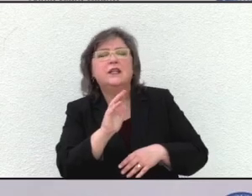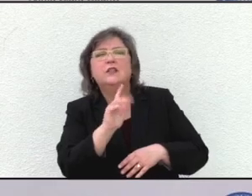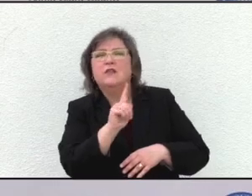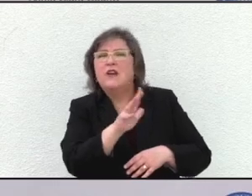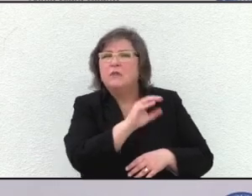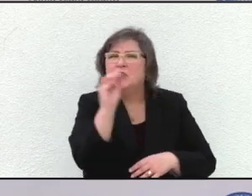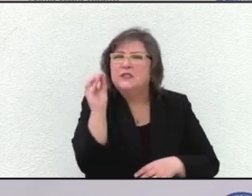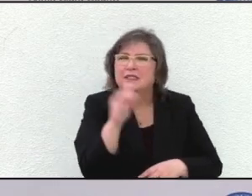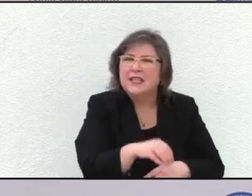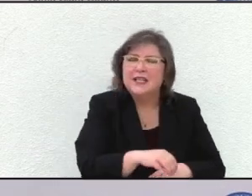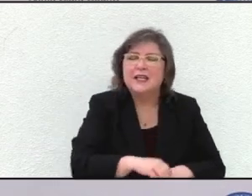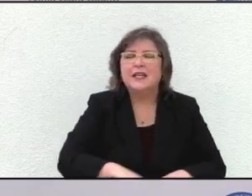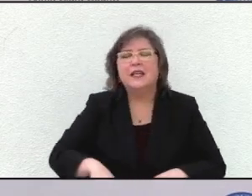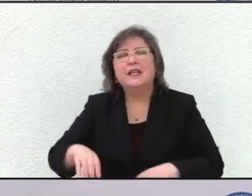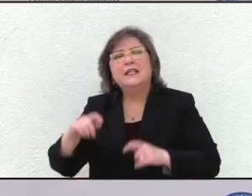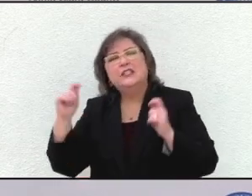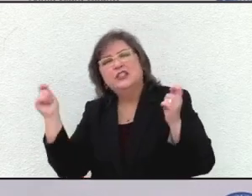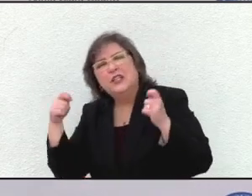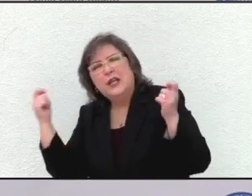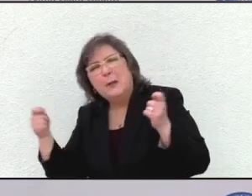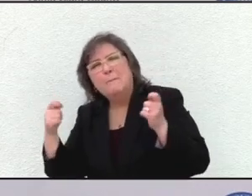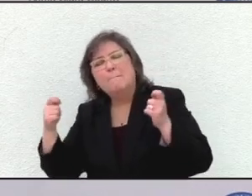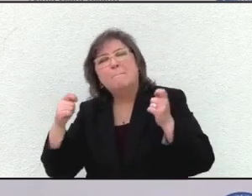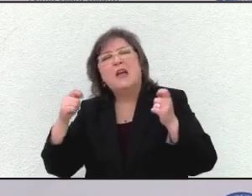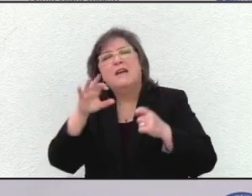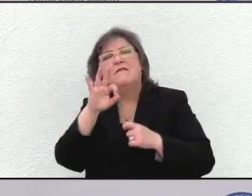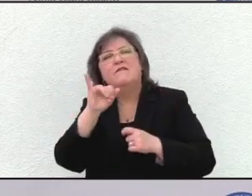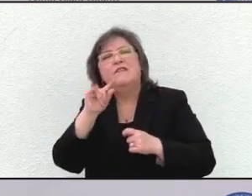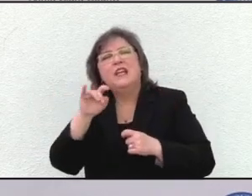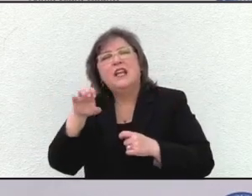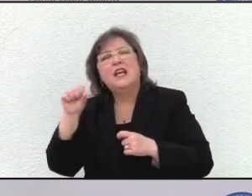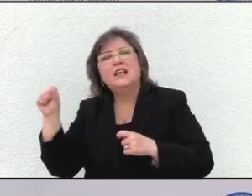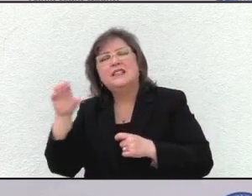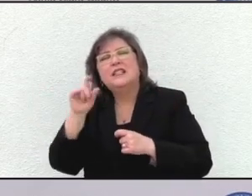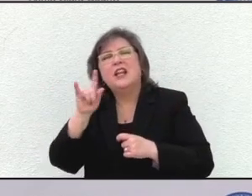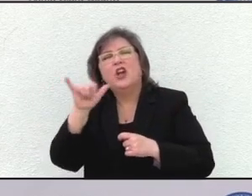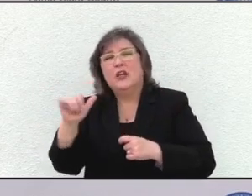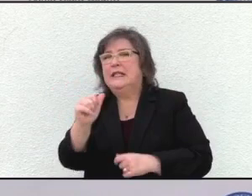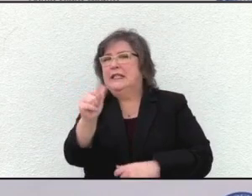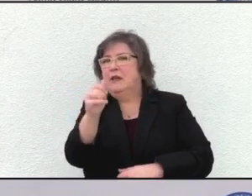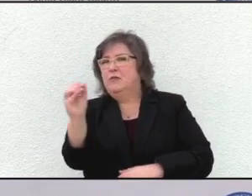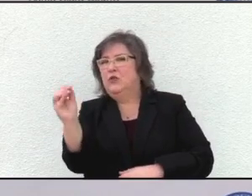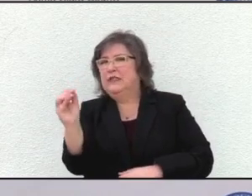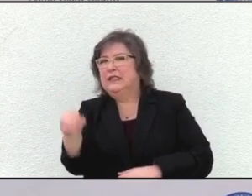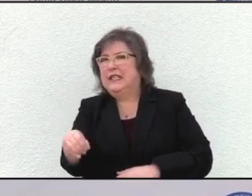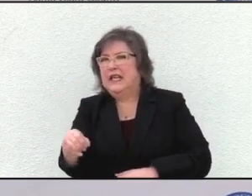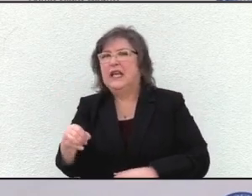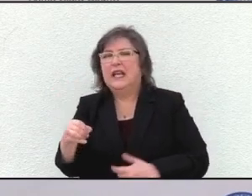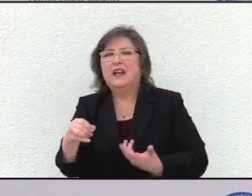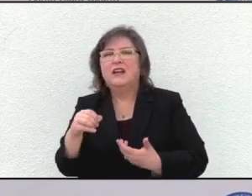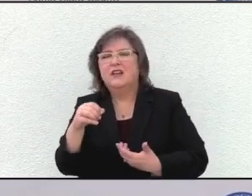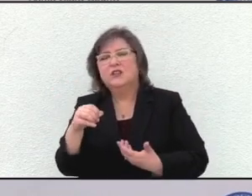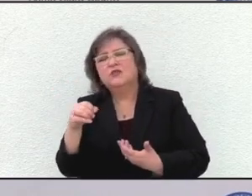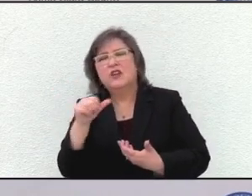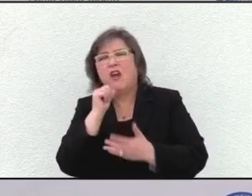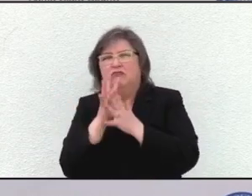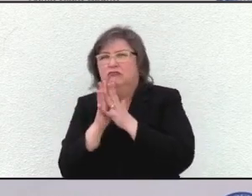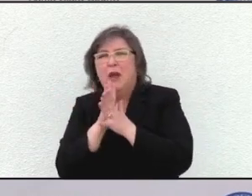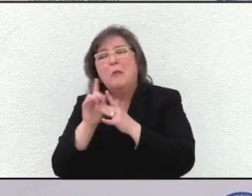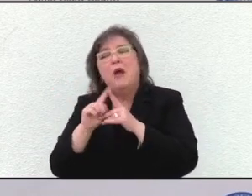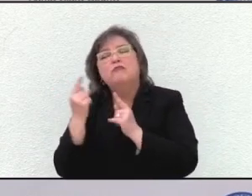centers at 10 percent capacity, and significantly indoor dining restaurants at 25 percent capacity